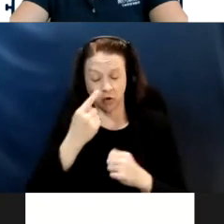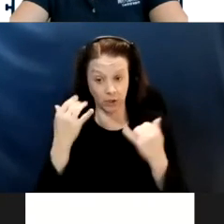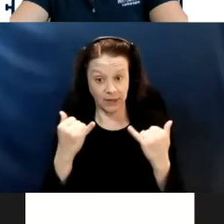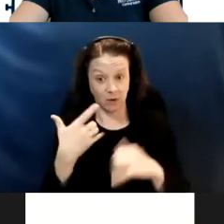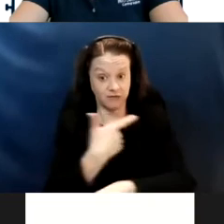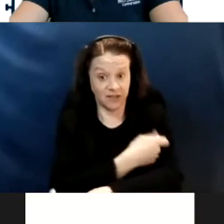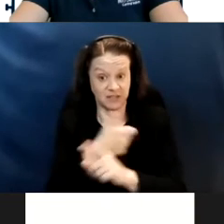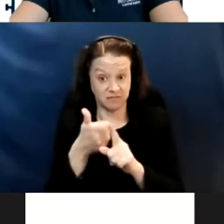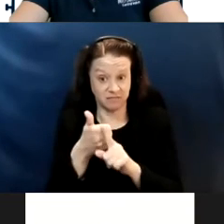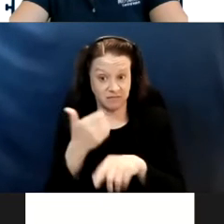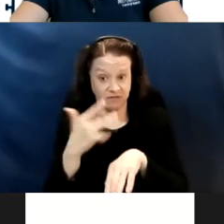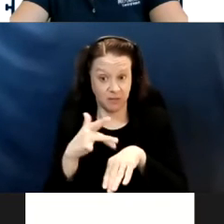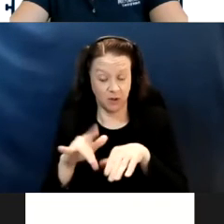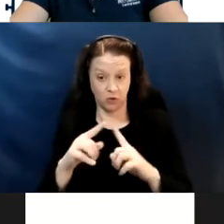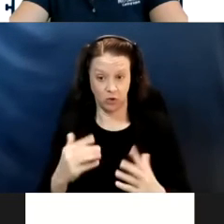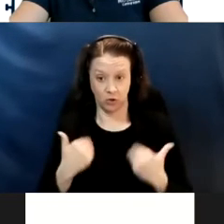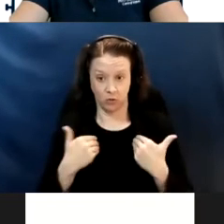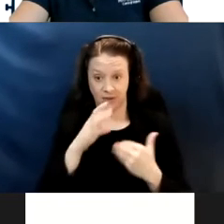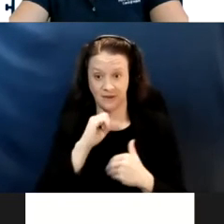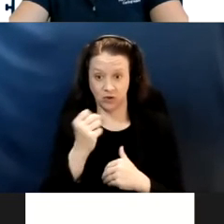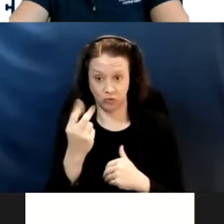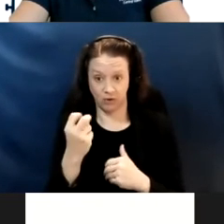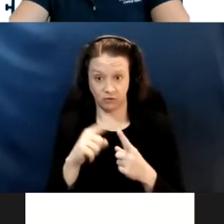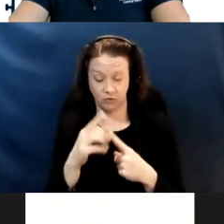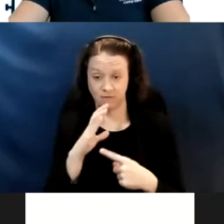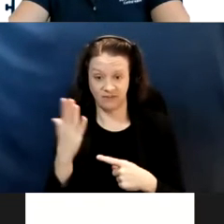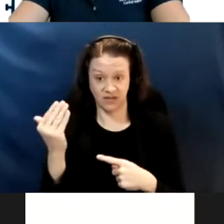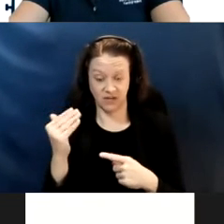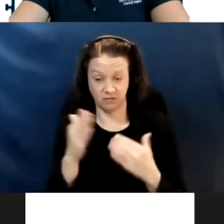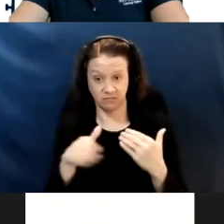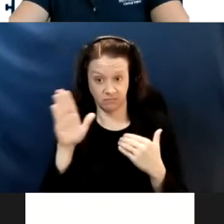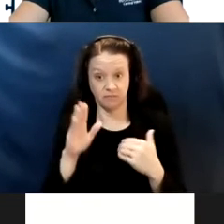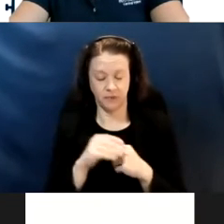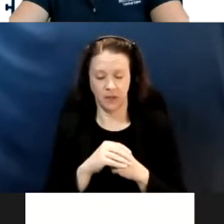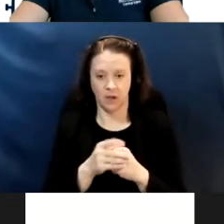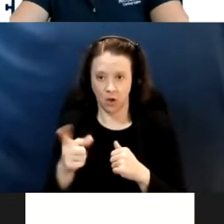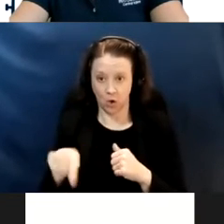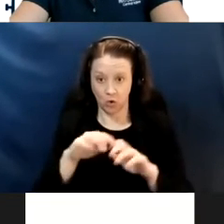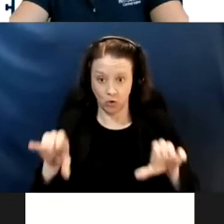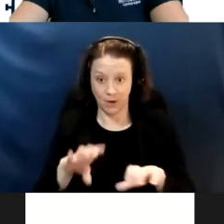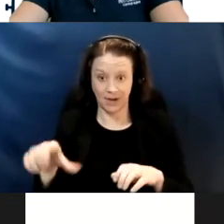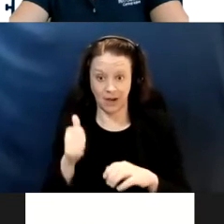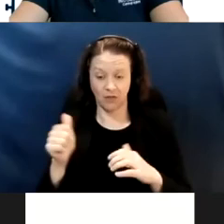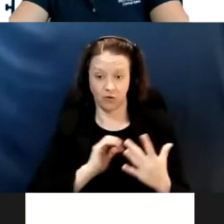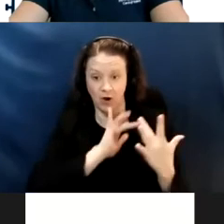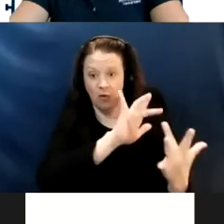to youth 12 to 15, are you doing a whole nother sort of round of outreach about that?